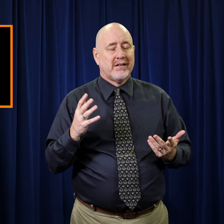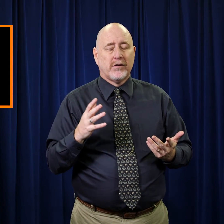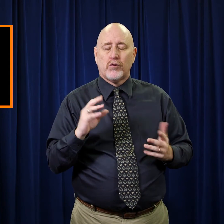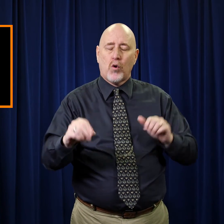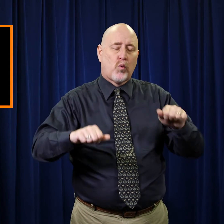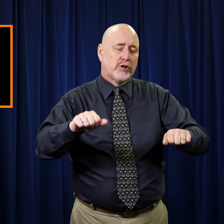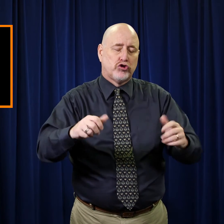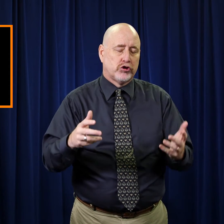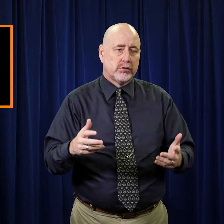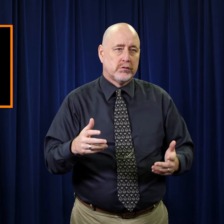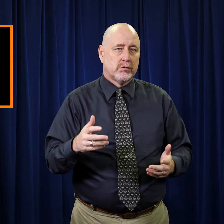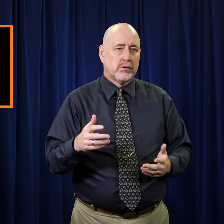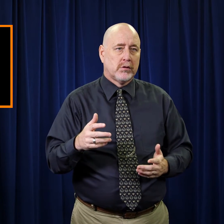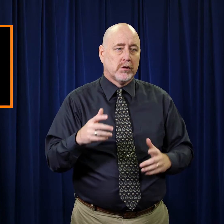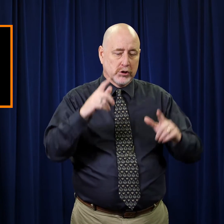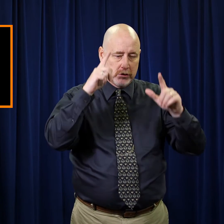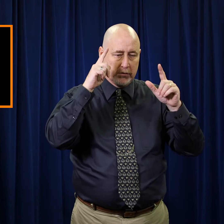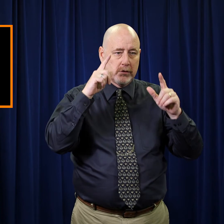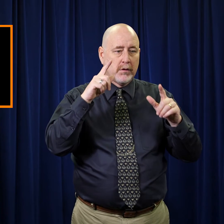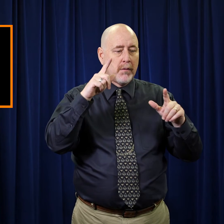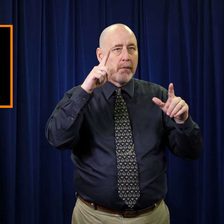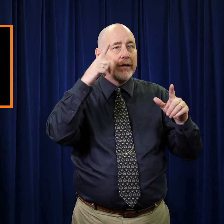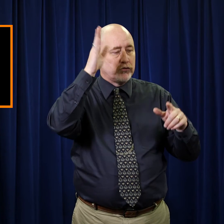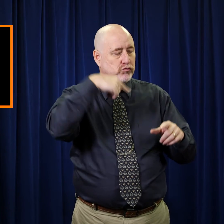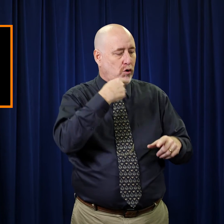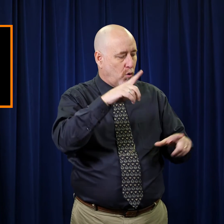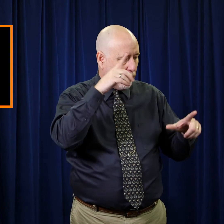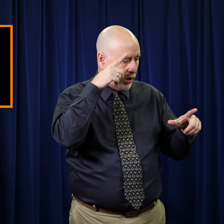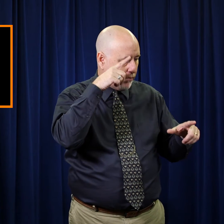There's no question about that because He said, "Go up to this mountain—